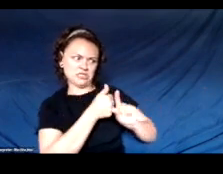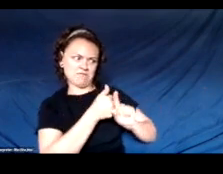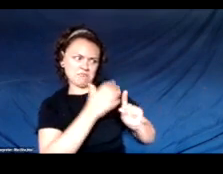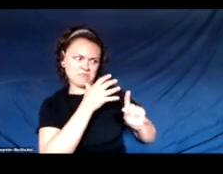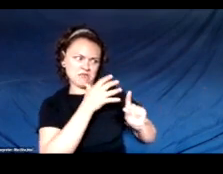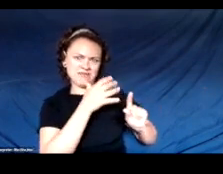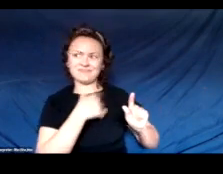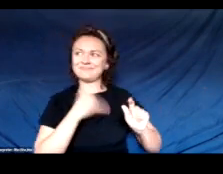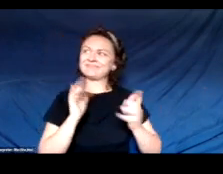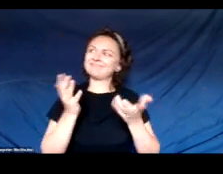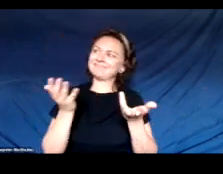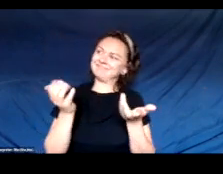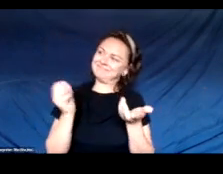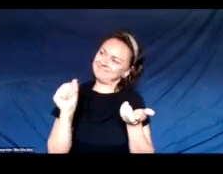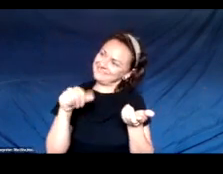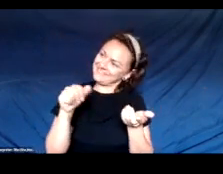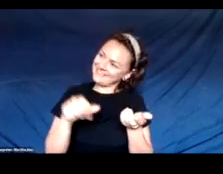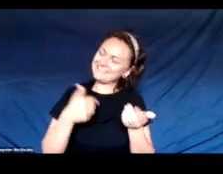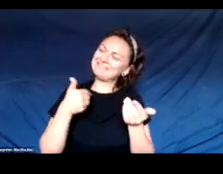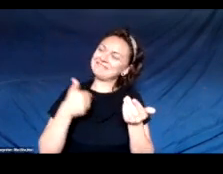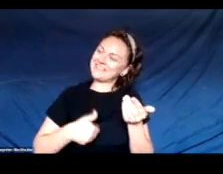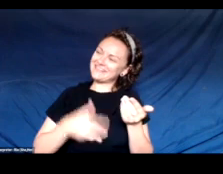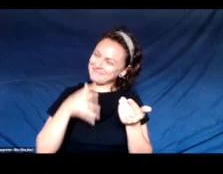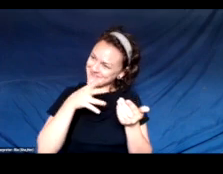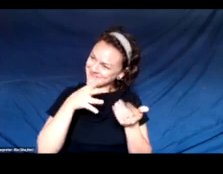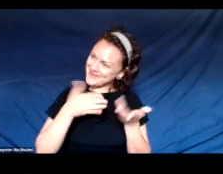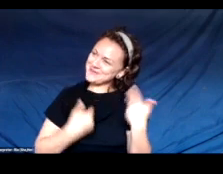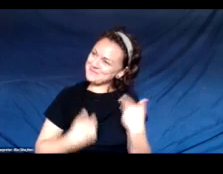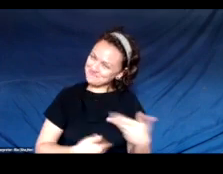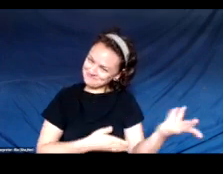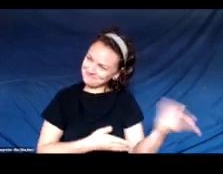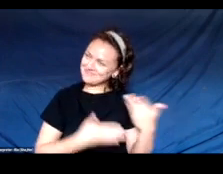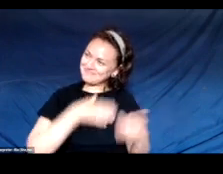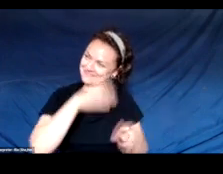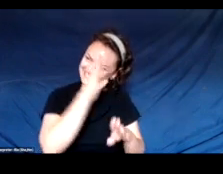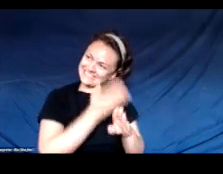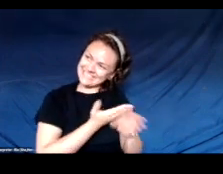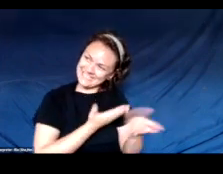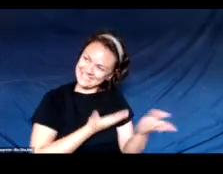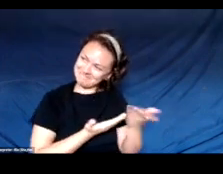yeah, like I'm the mom. I think they were looking at me like